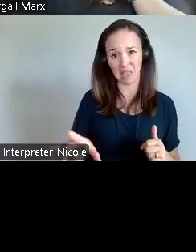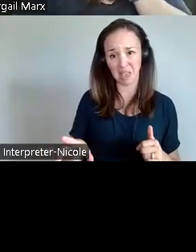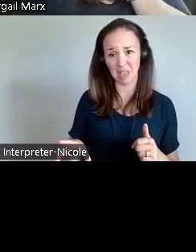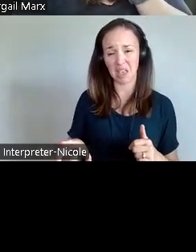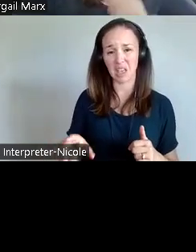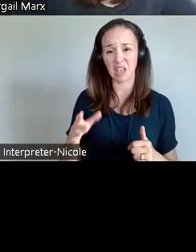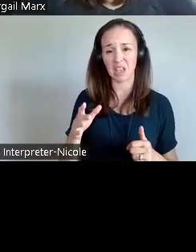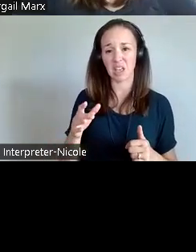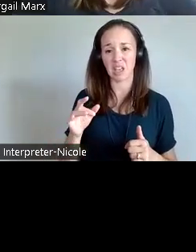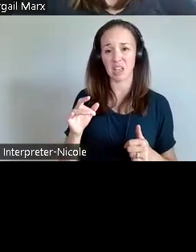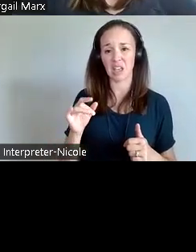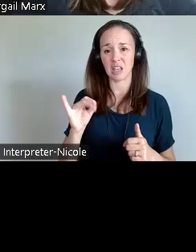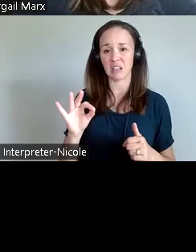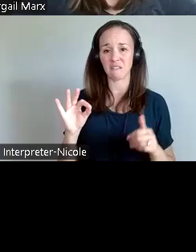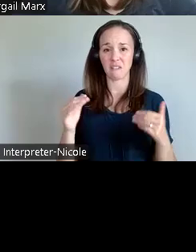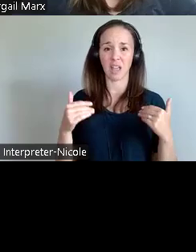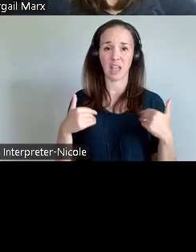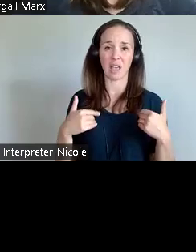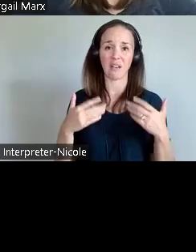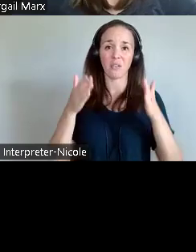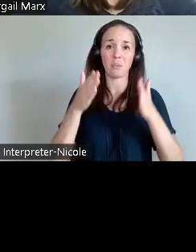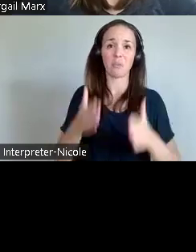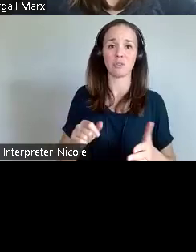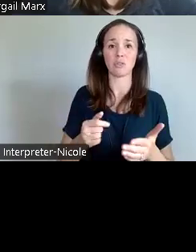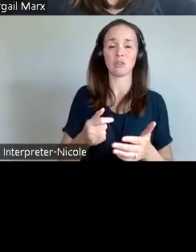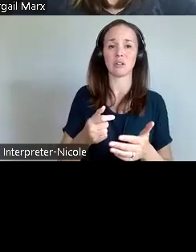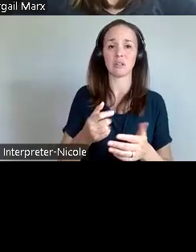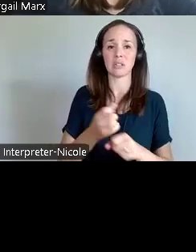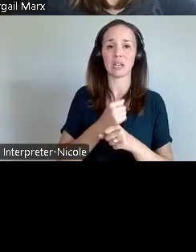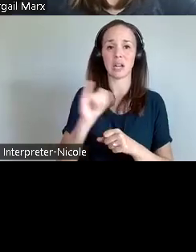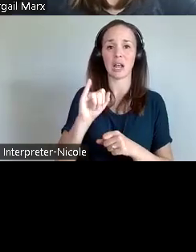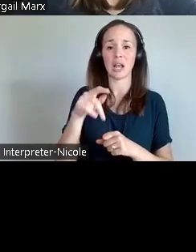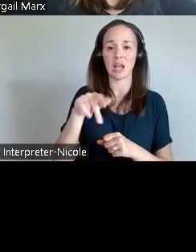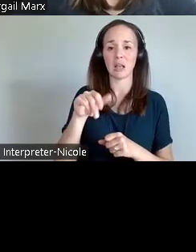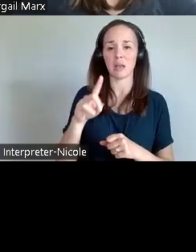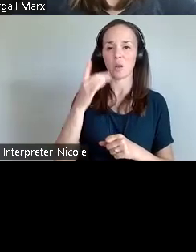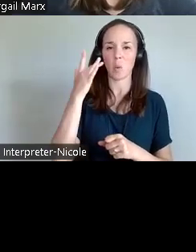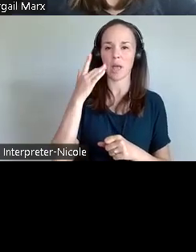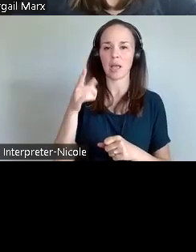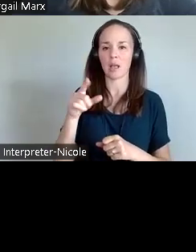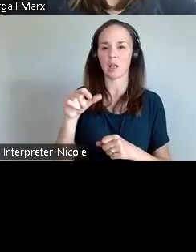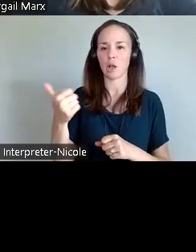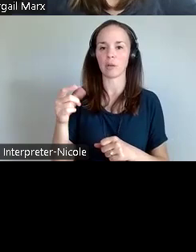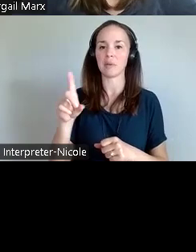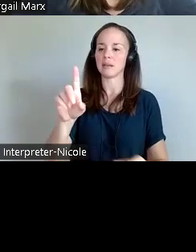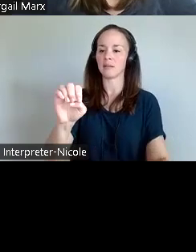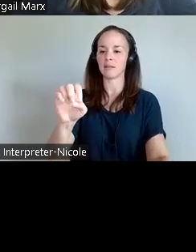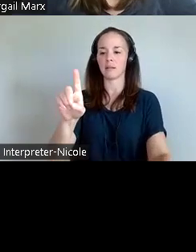selector who can access an iPad or something just because those deductibles can also be so high.